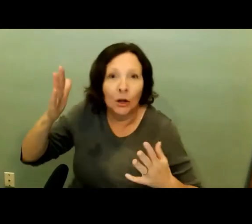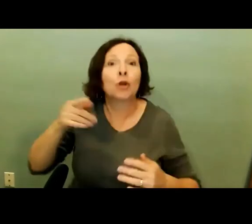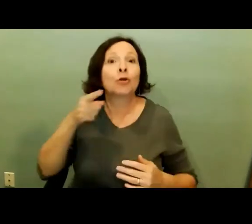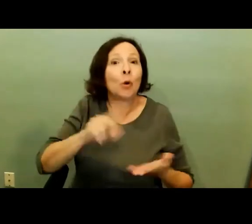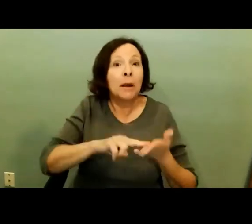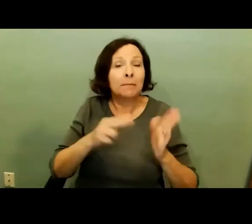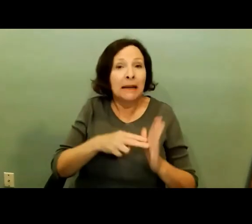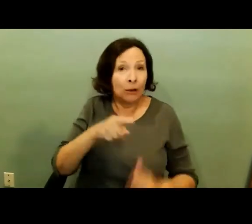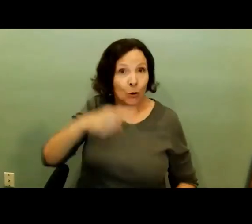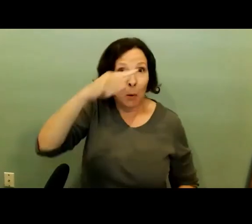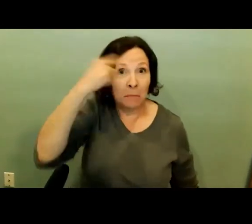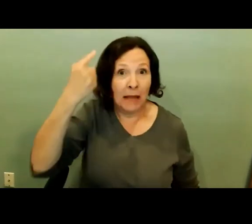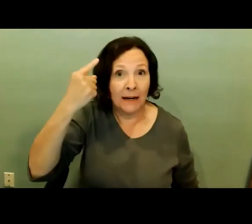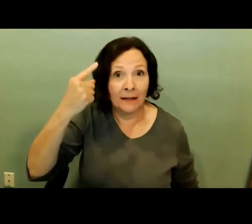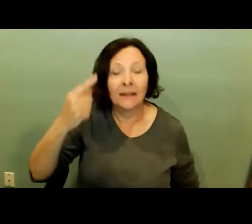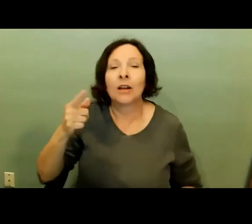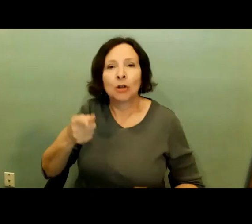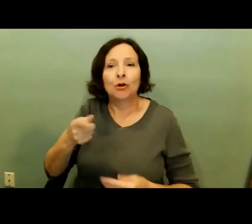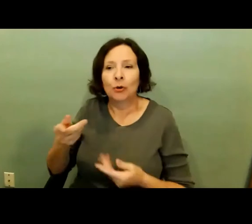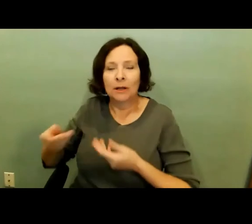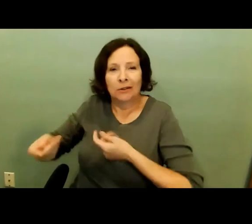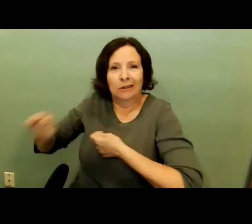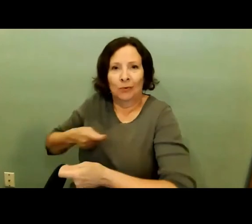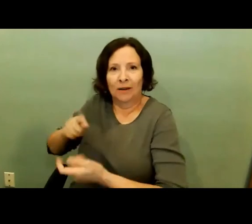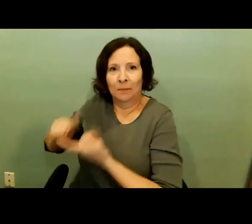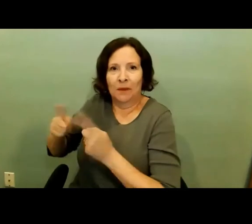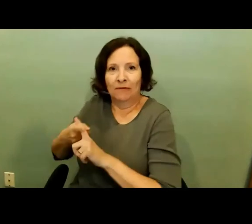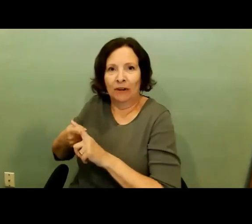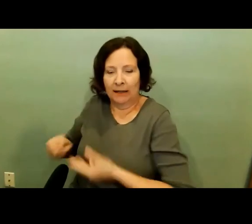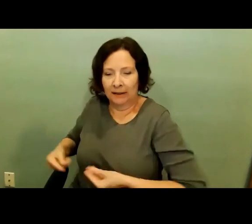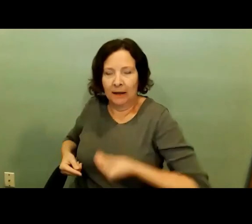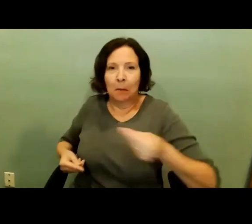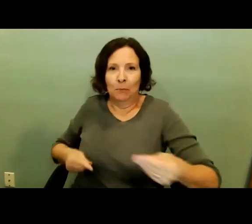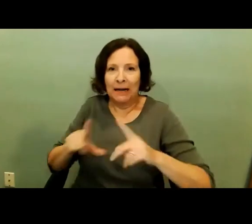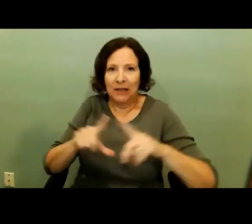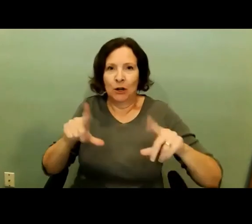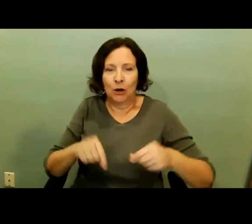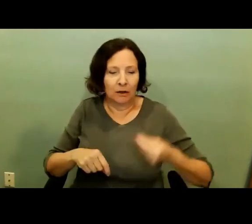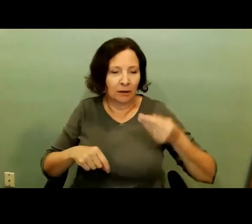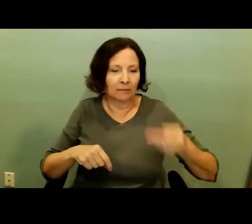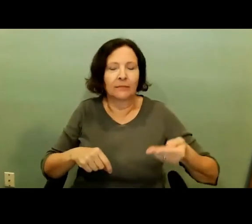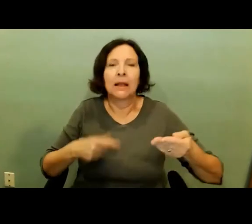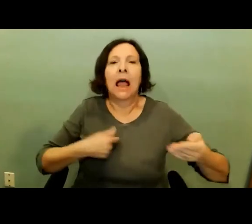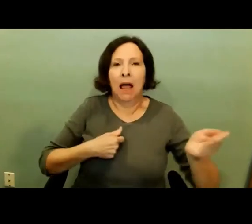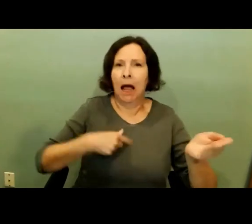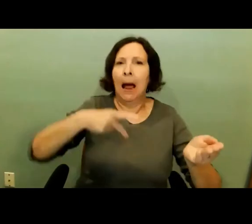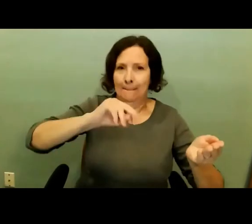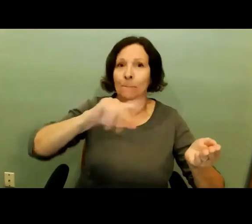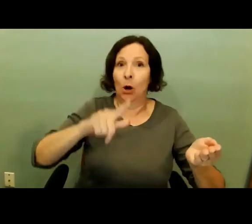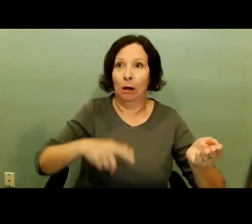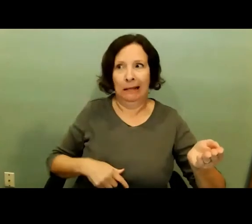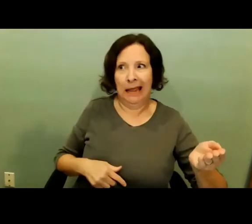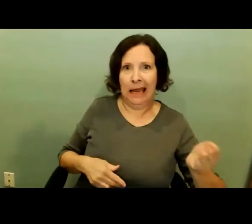As IK I'm Paul and you're like hey Paul, swim -- whatever.